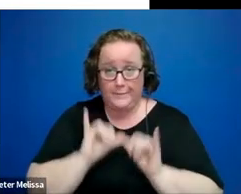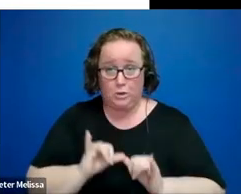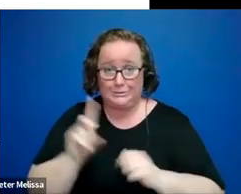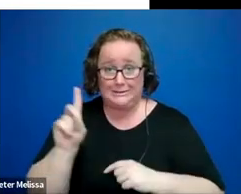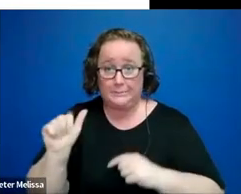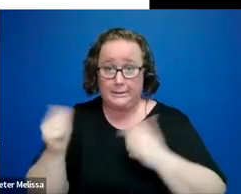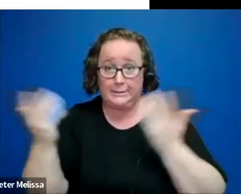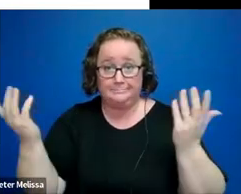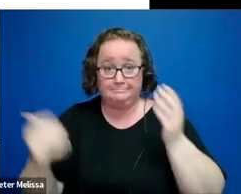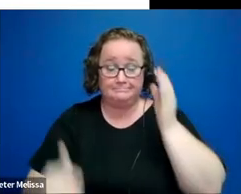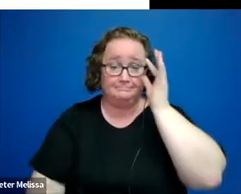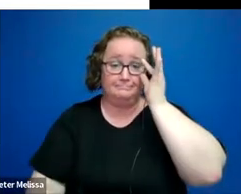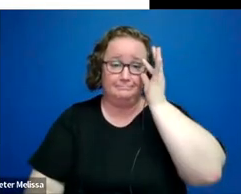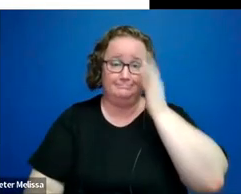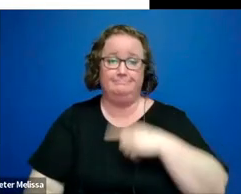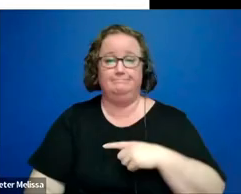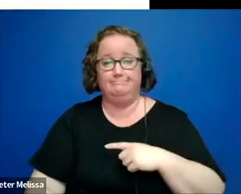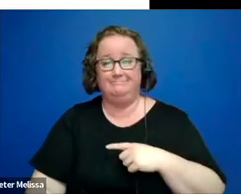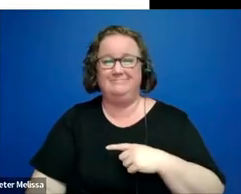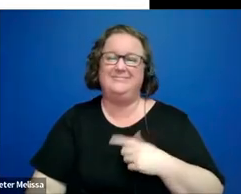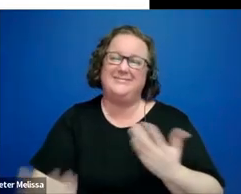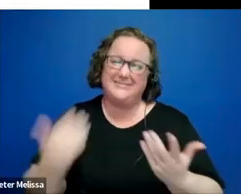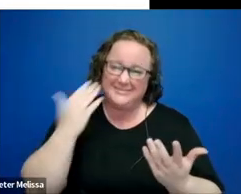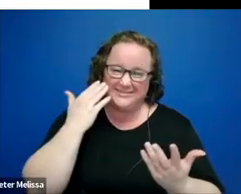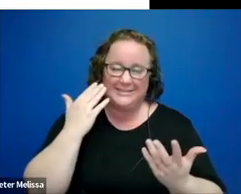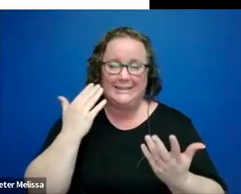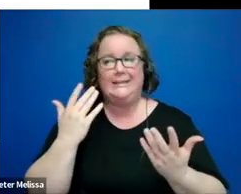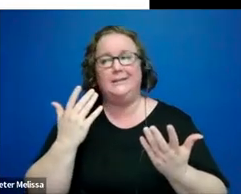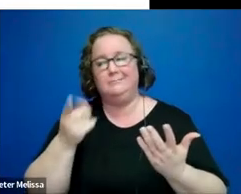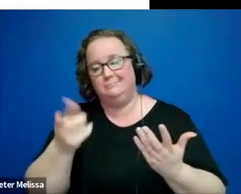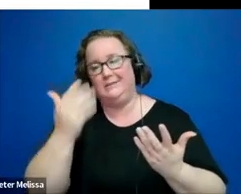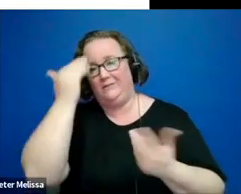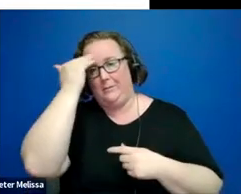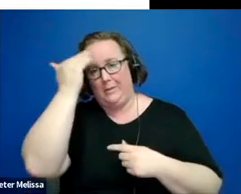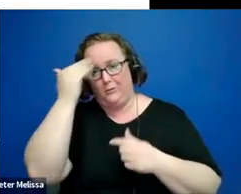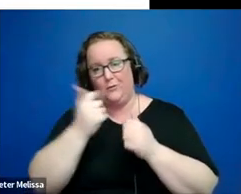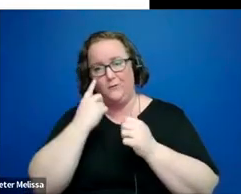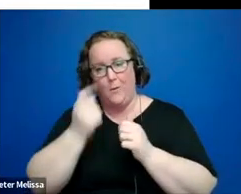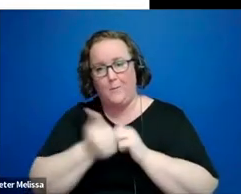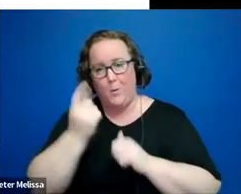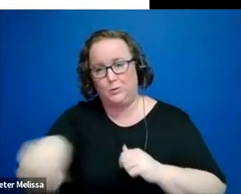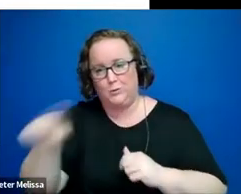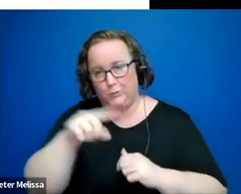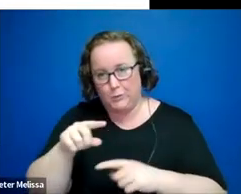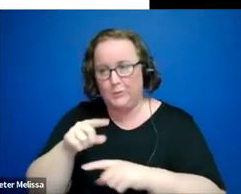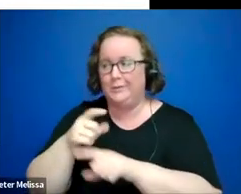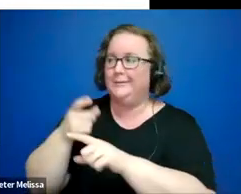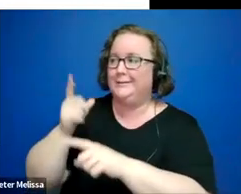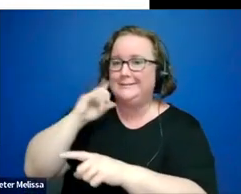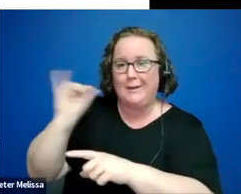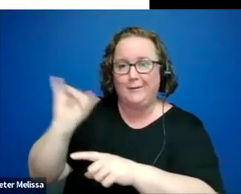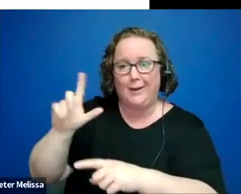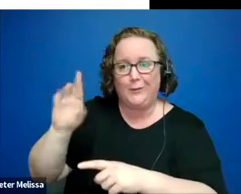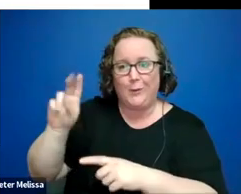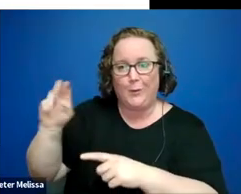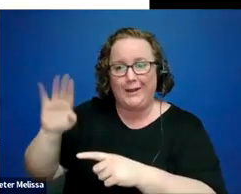This is going to seem a little bit familiar from Laurin and Teresa's presentation, but we measure